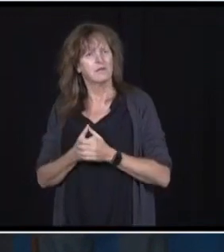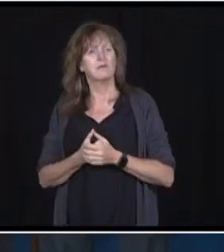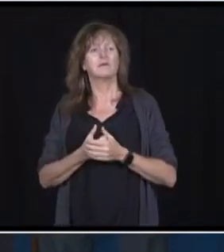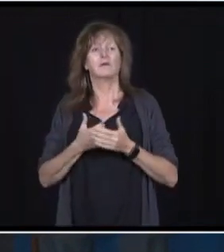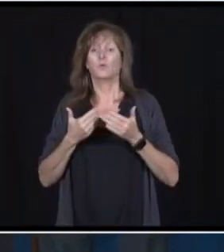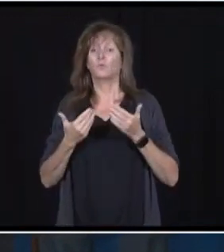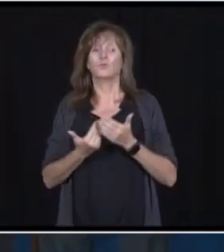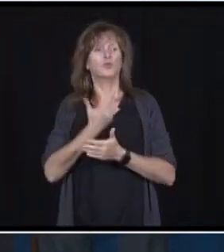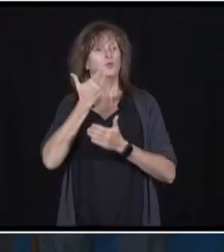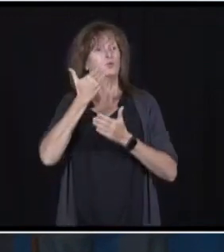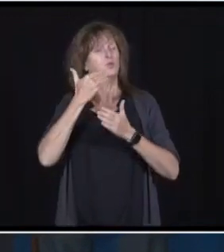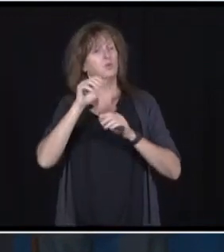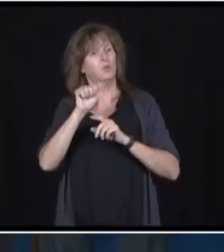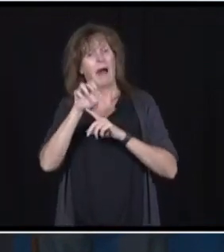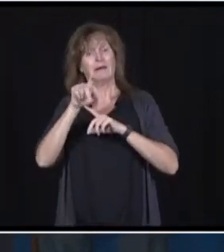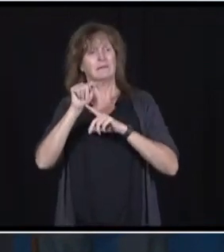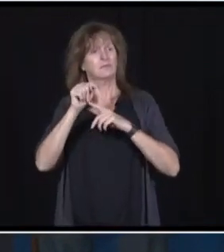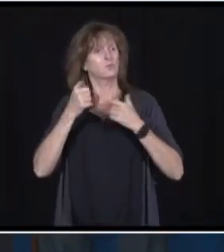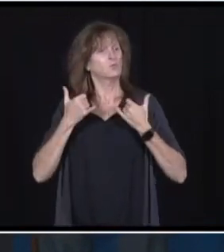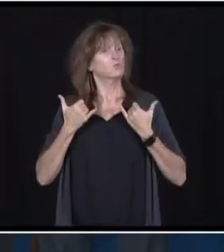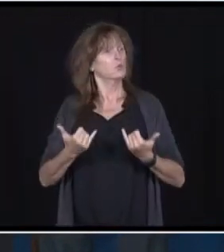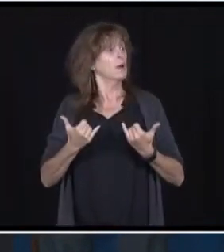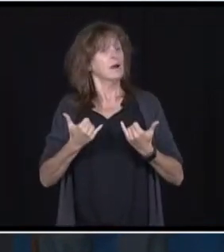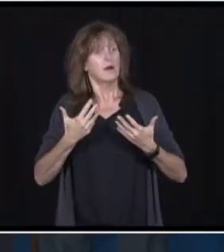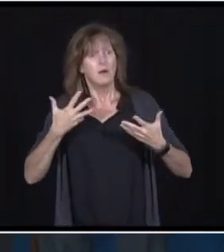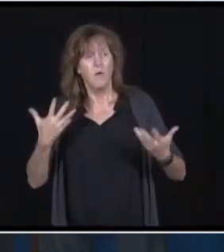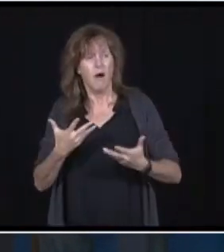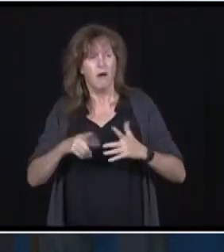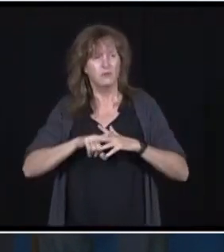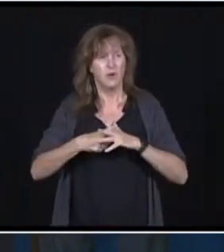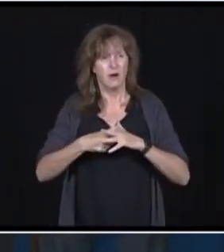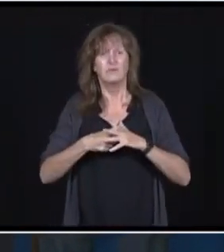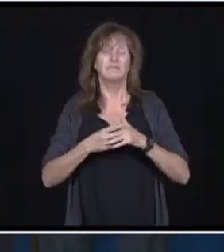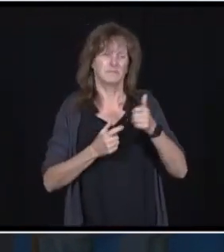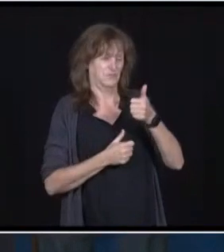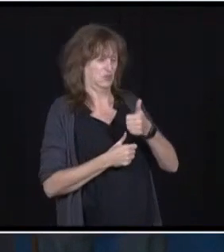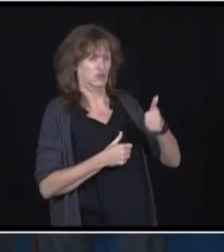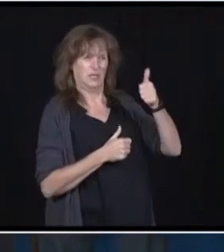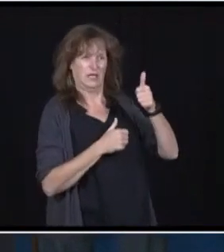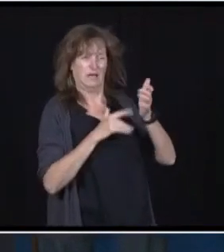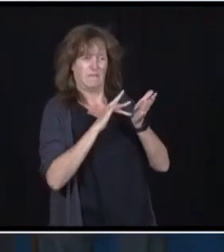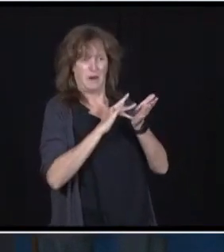We are taking further action today in consultation with the chief medical officer of health, local medical